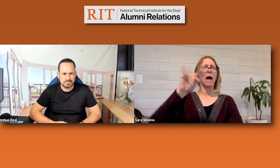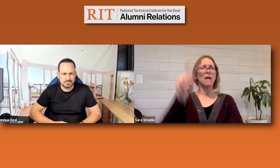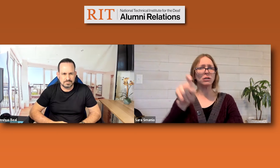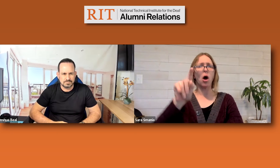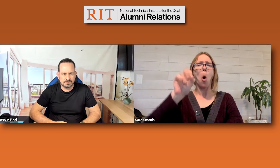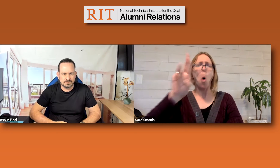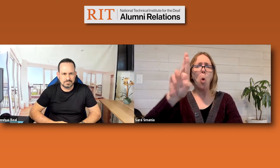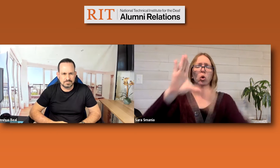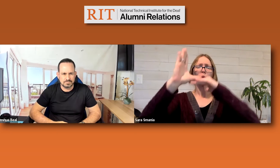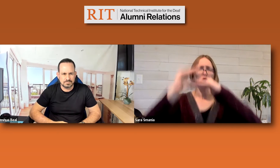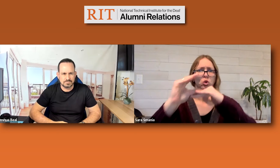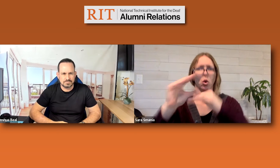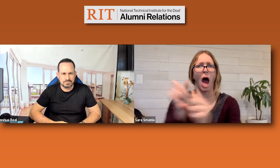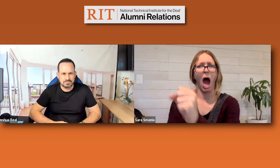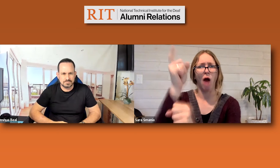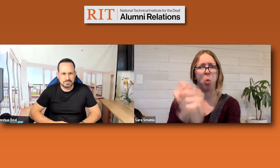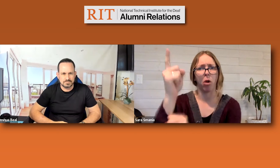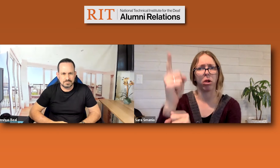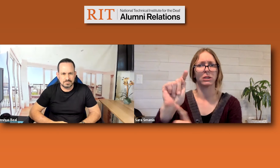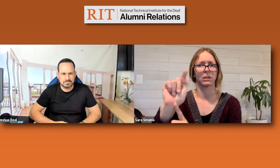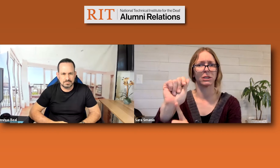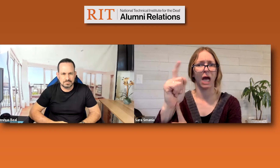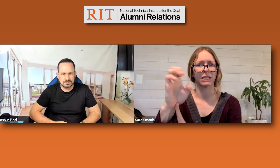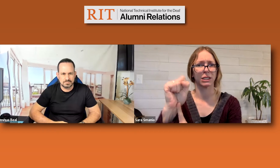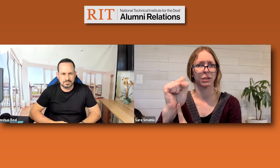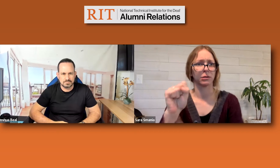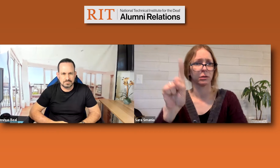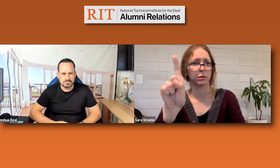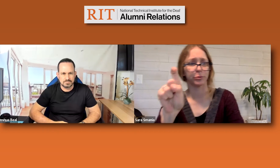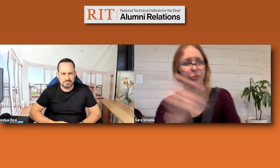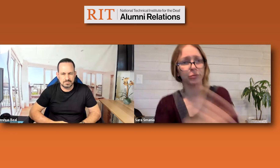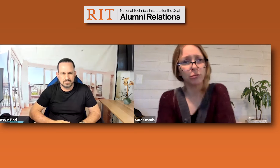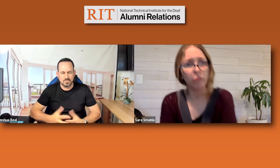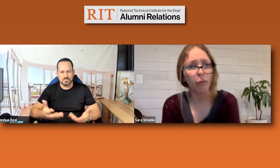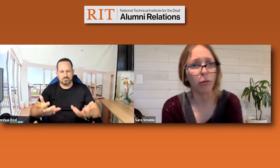or reduce annual taxes?